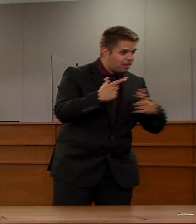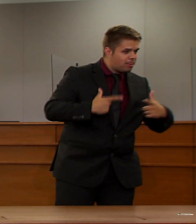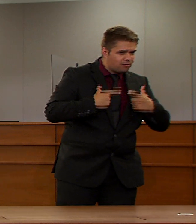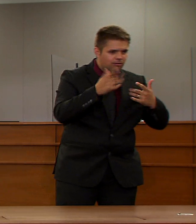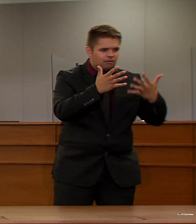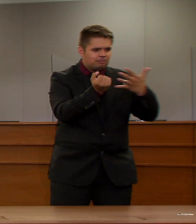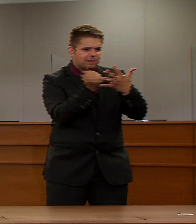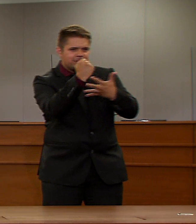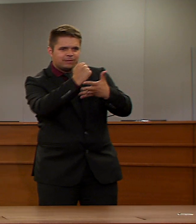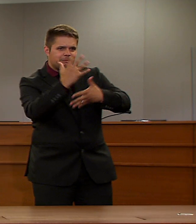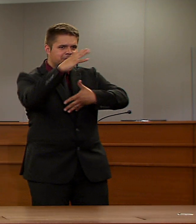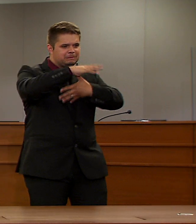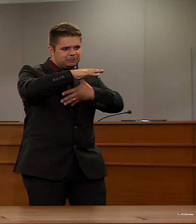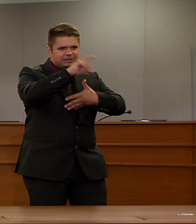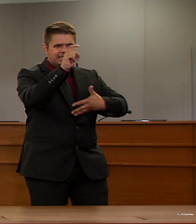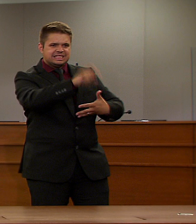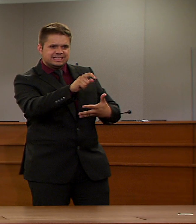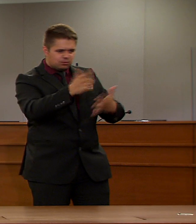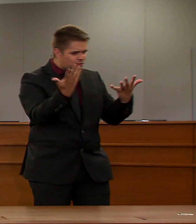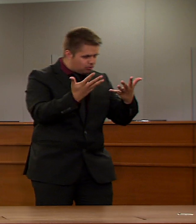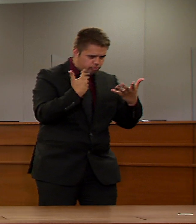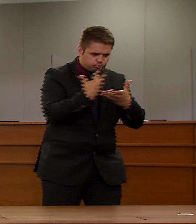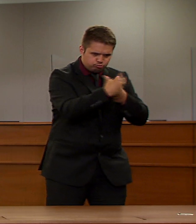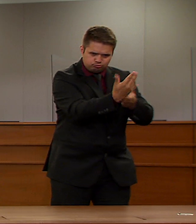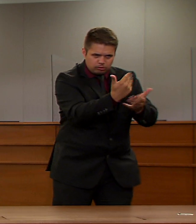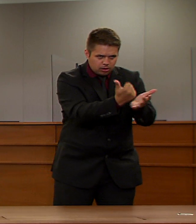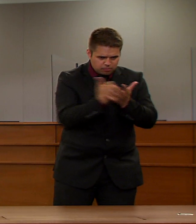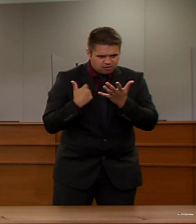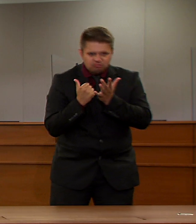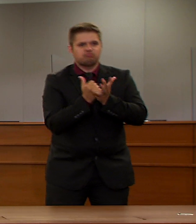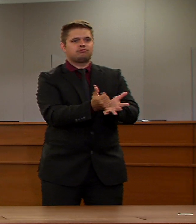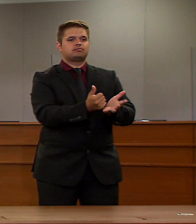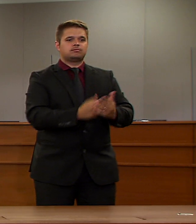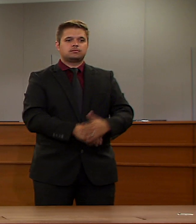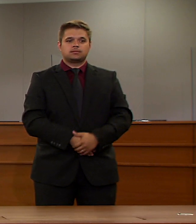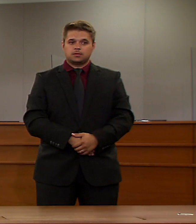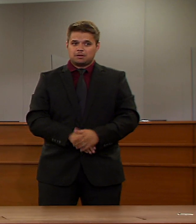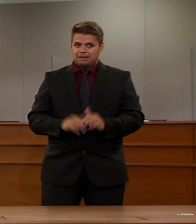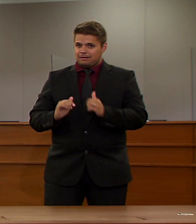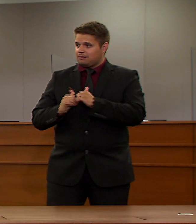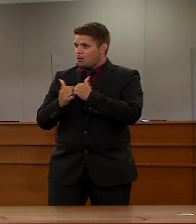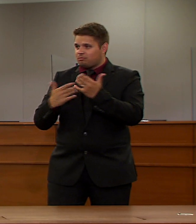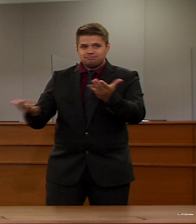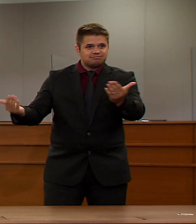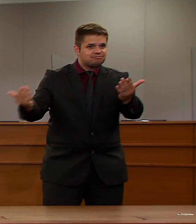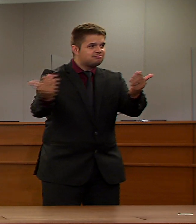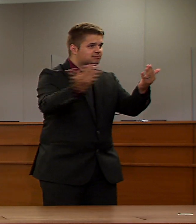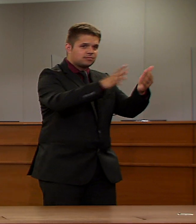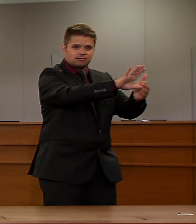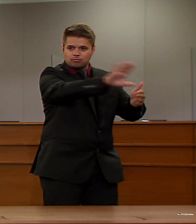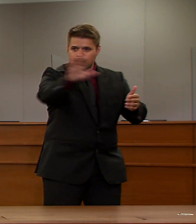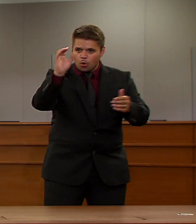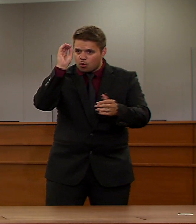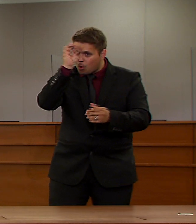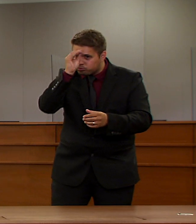you on budget priorities we'll be doing a series of mini polls and surveys starting next month